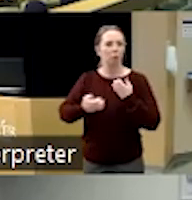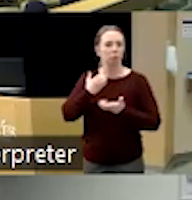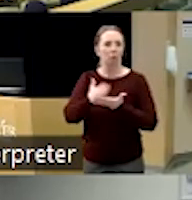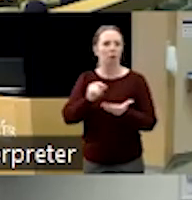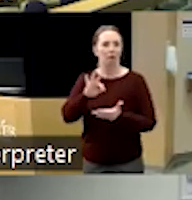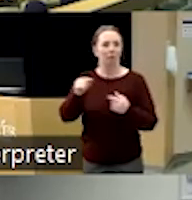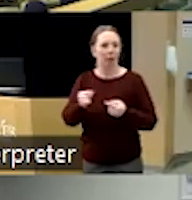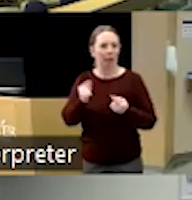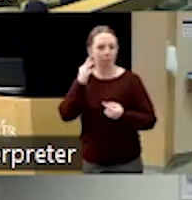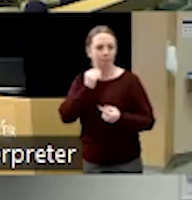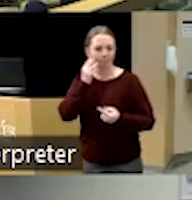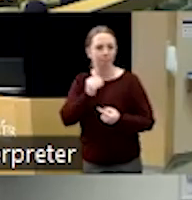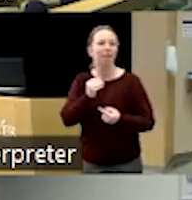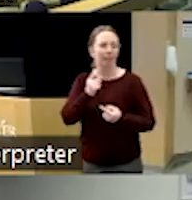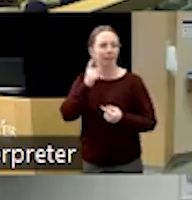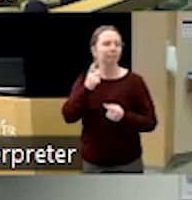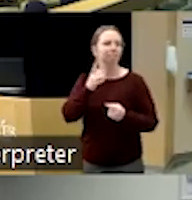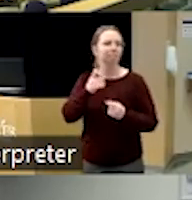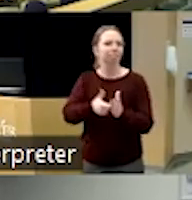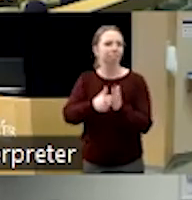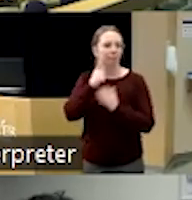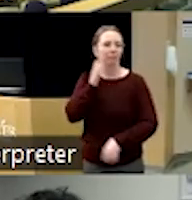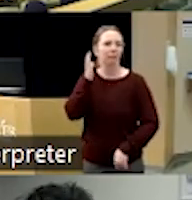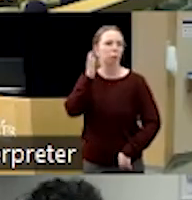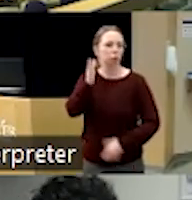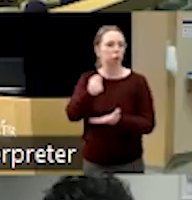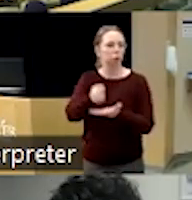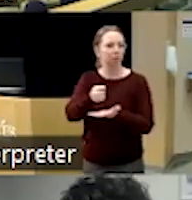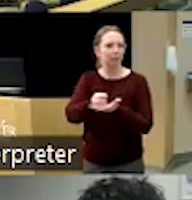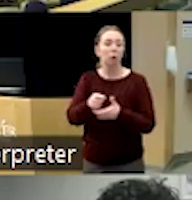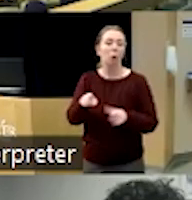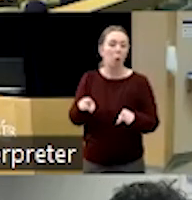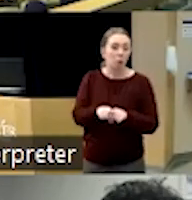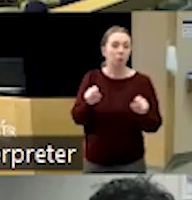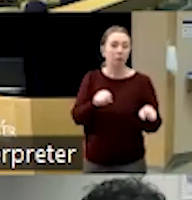um will be needed in the future to also get access to patients that don't benefit from this treatment